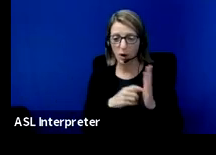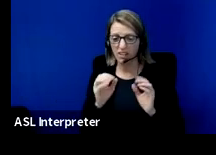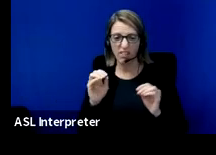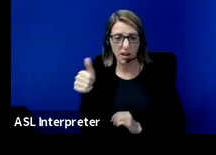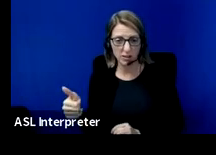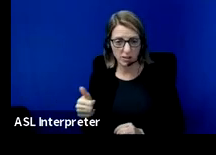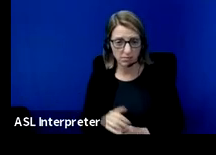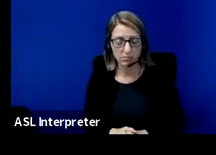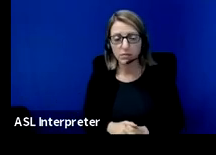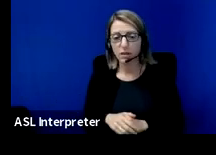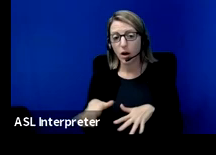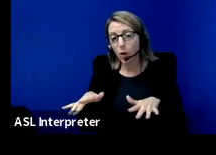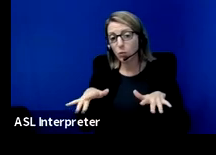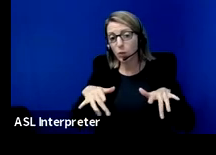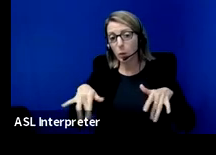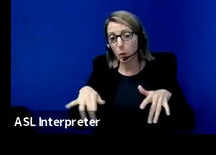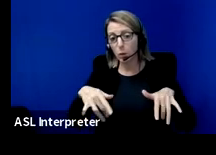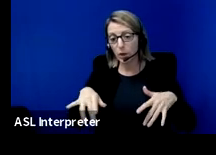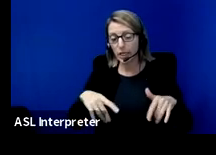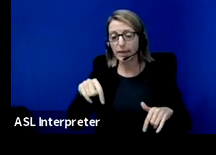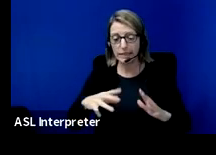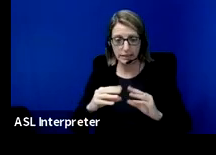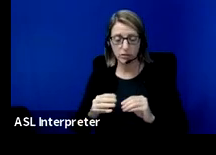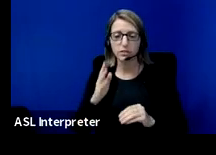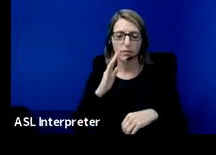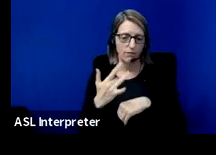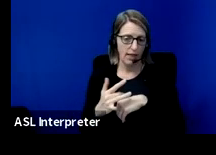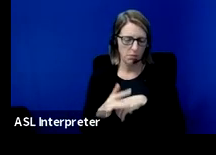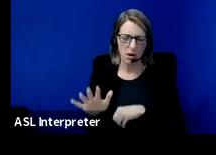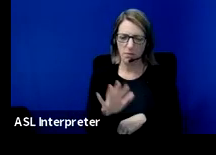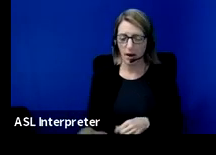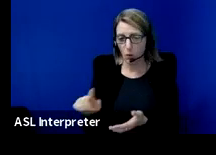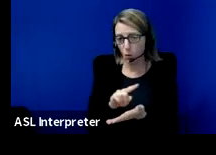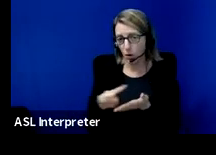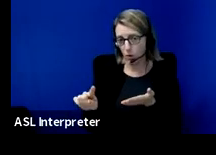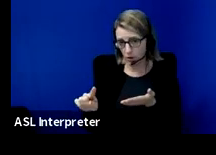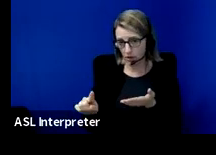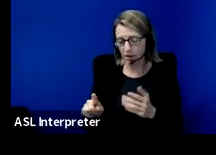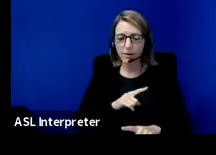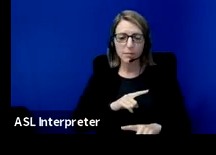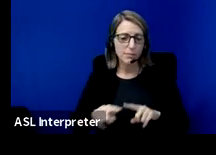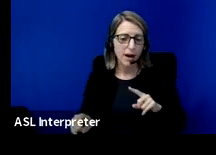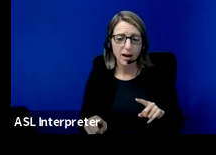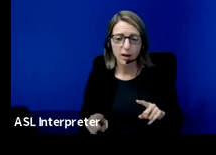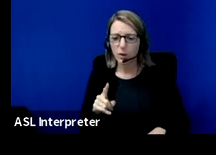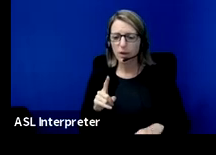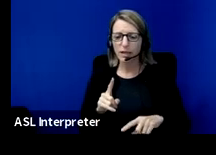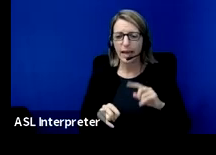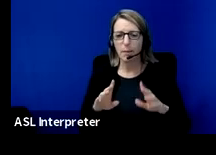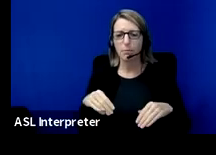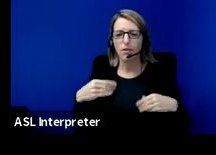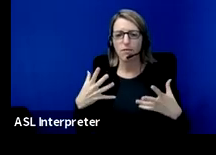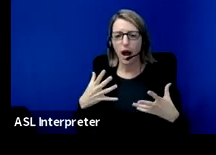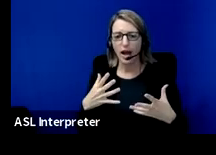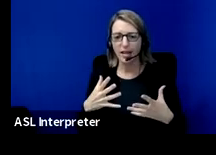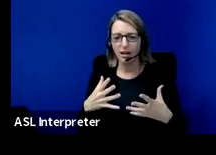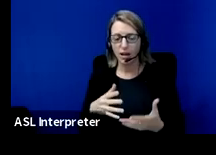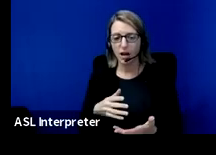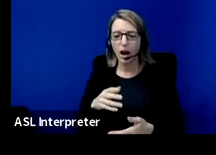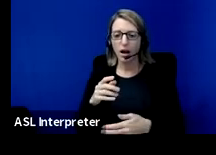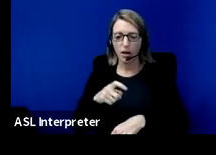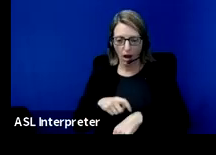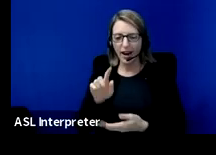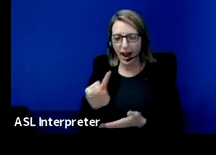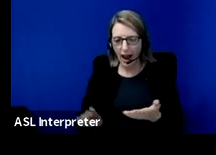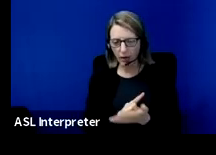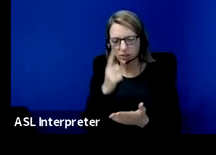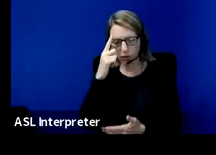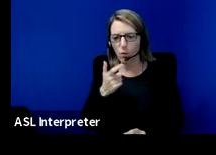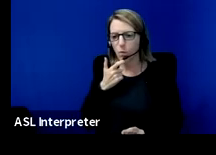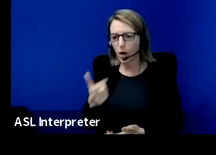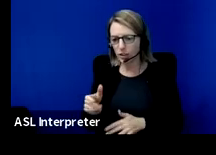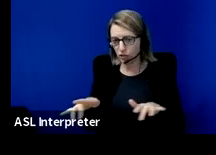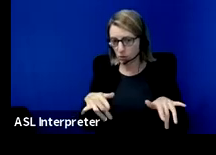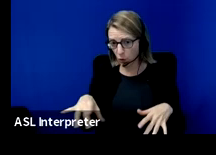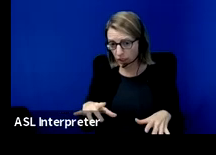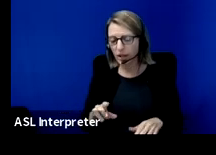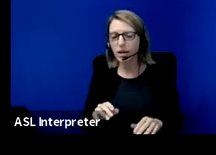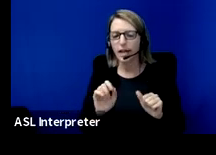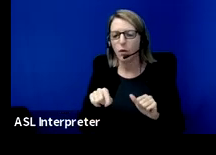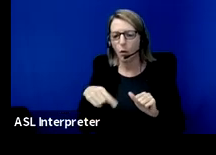ESD 112-- Kristina Wambold: Recordings of the sessions will be made available in about a week. But we will not be able to give you clock hours for watching the recording you will only get clock hours for when you are actually in this zoom room.